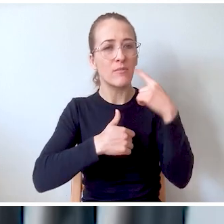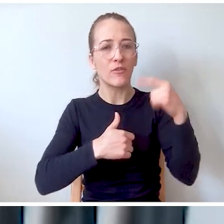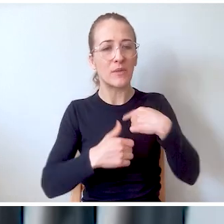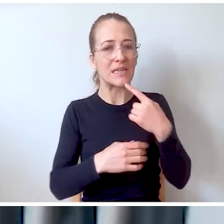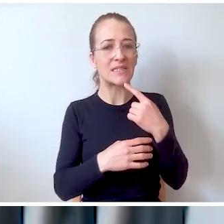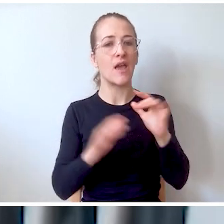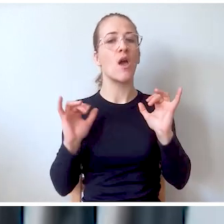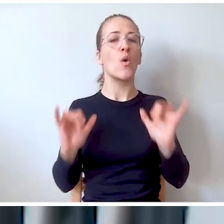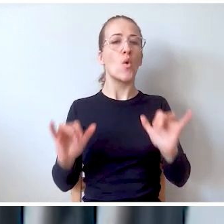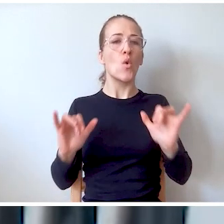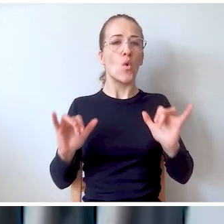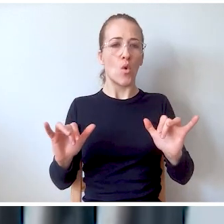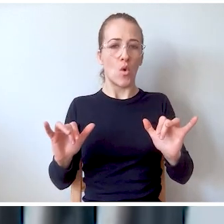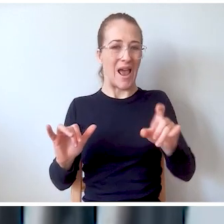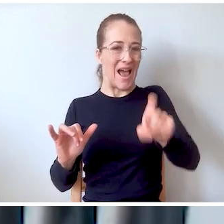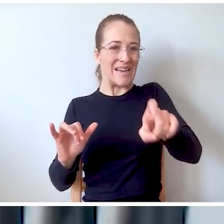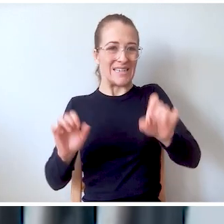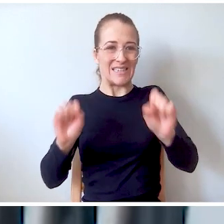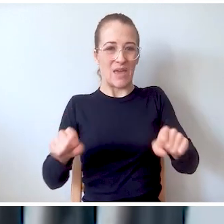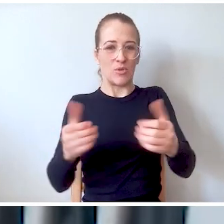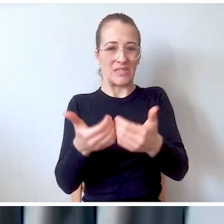I need to be able to separate myself